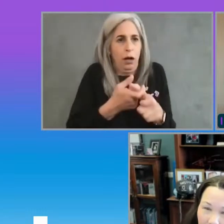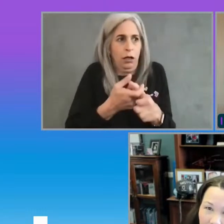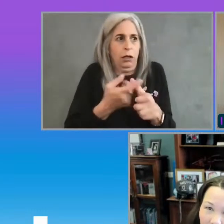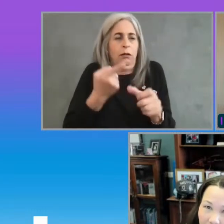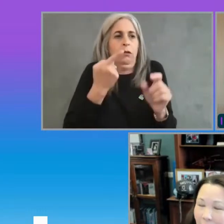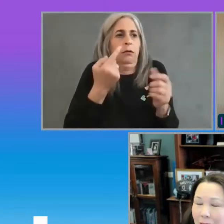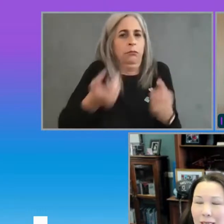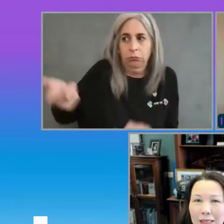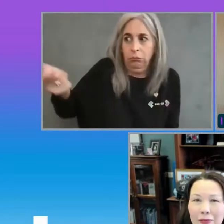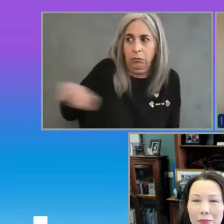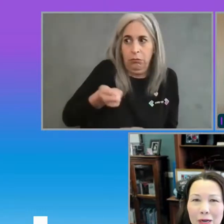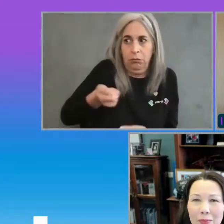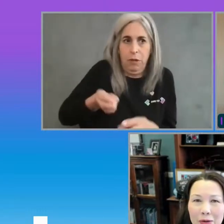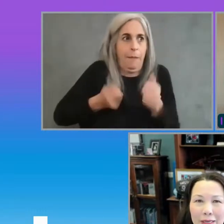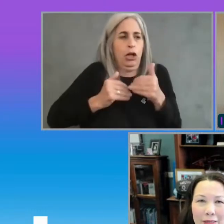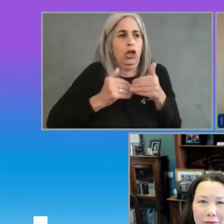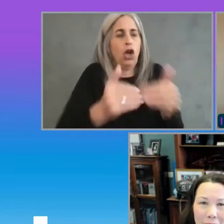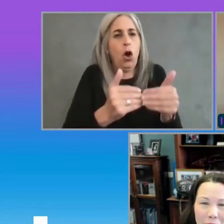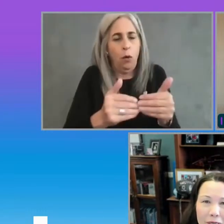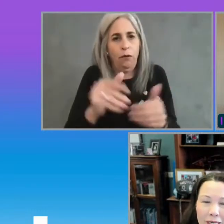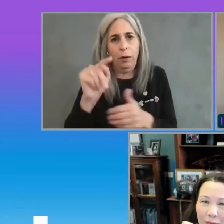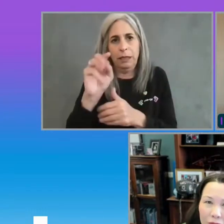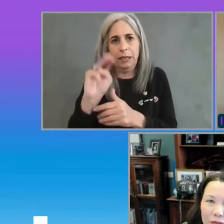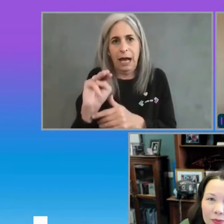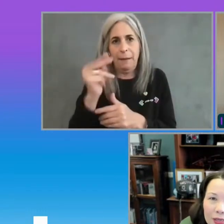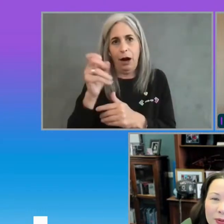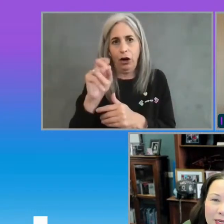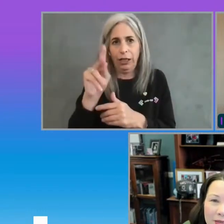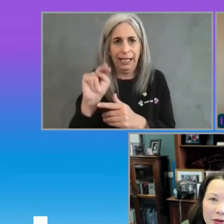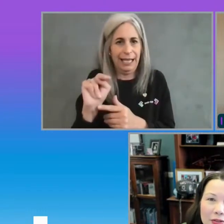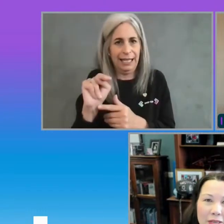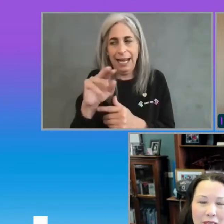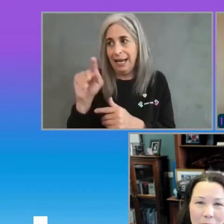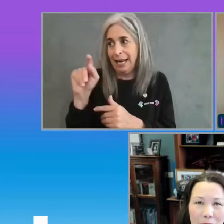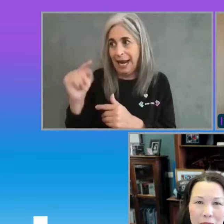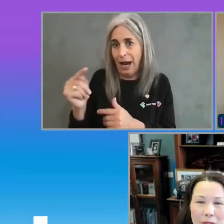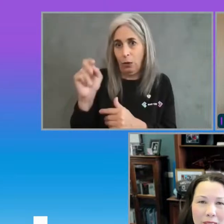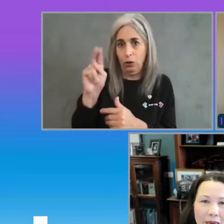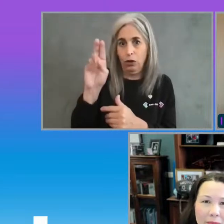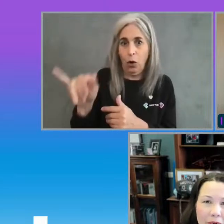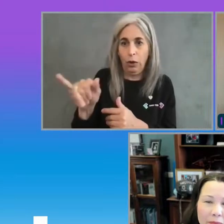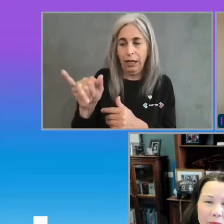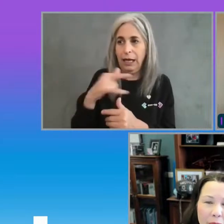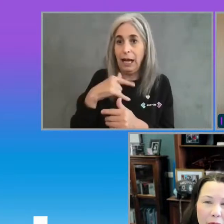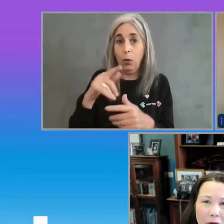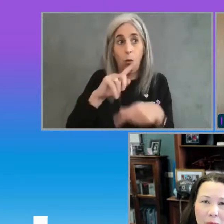I'm running my leg of the relay team. I got handed the baton from Tom Harkin and from Tony,